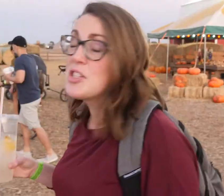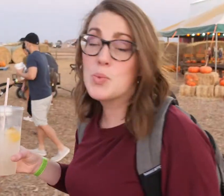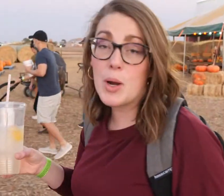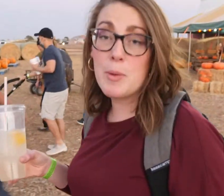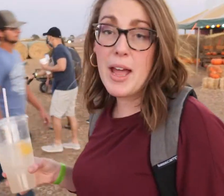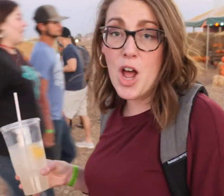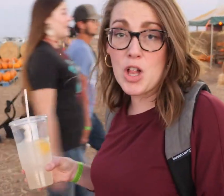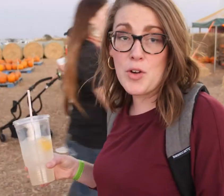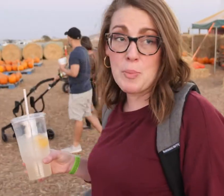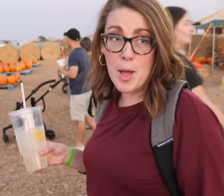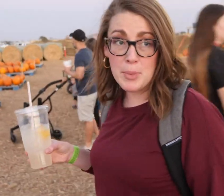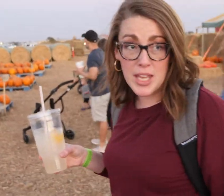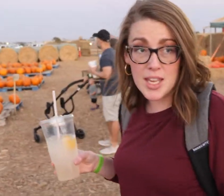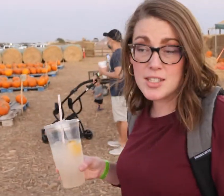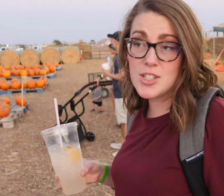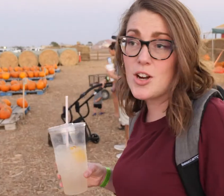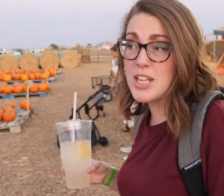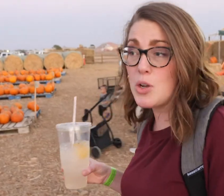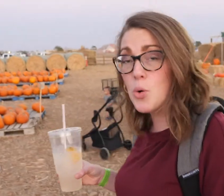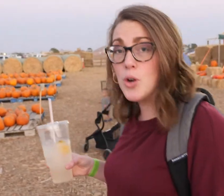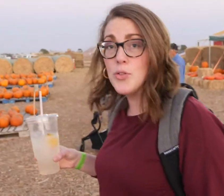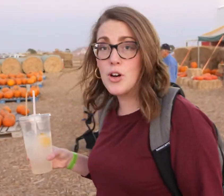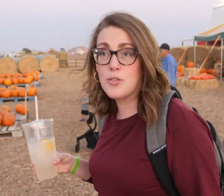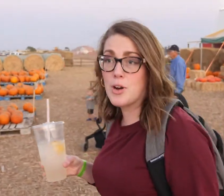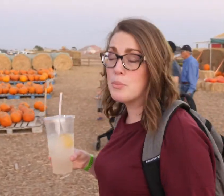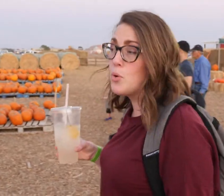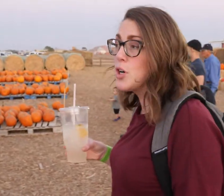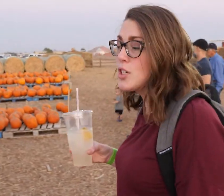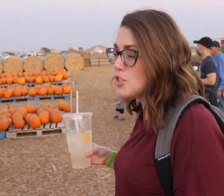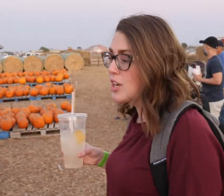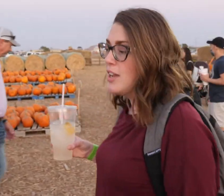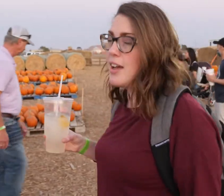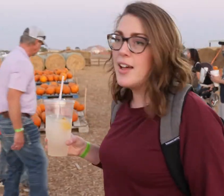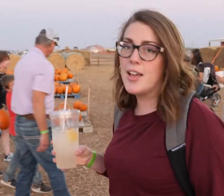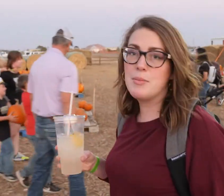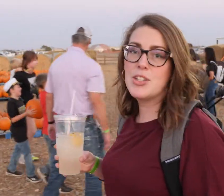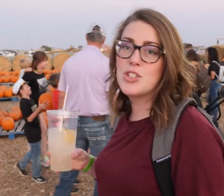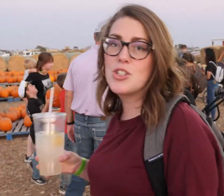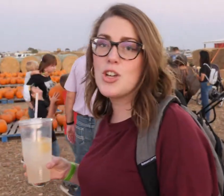This is where we buy all of our pumpkins, our decor for our front porch, and it's just